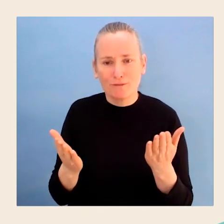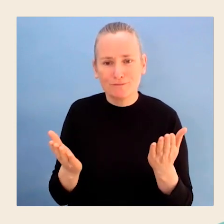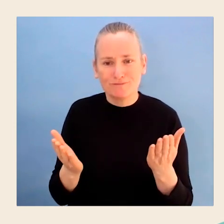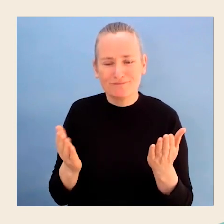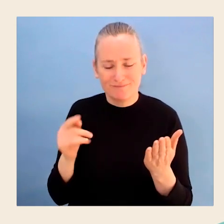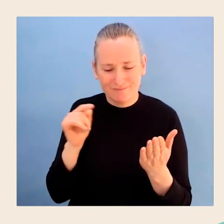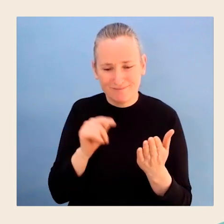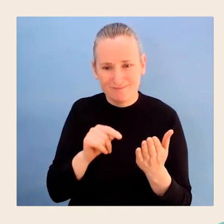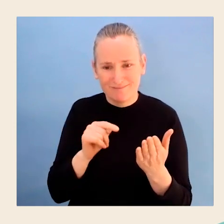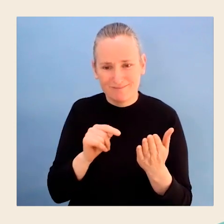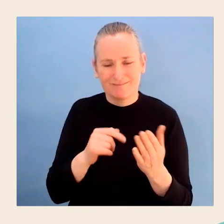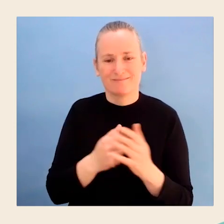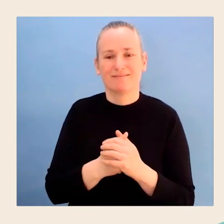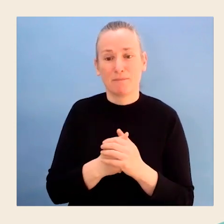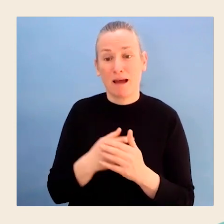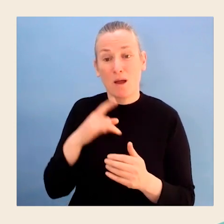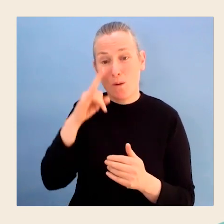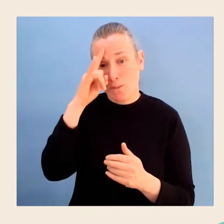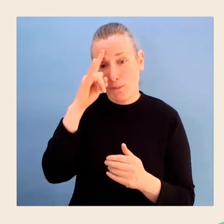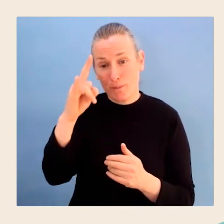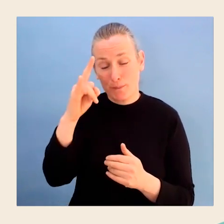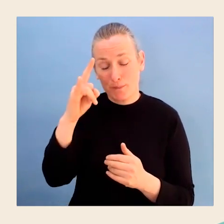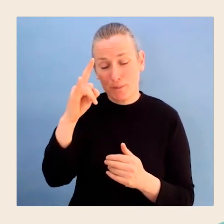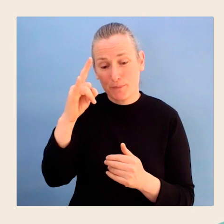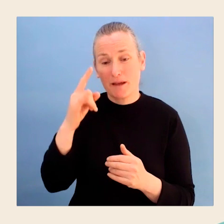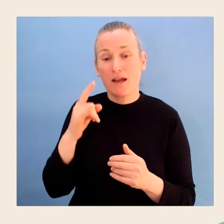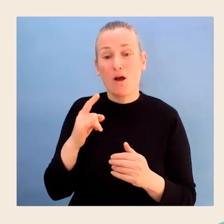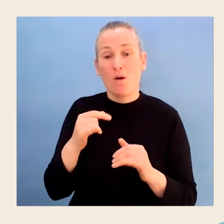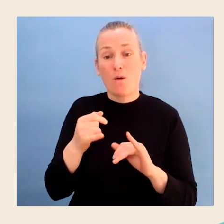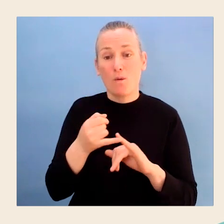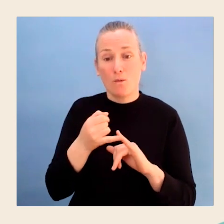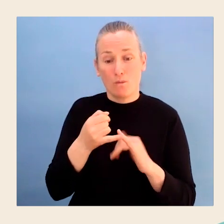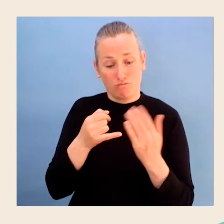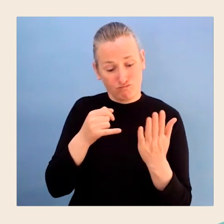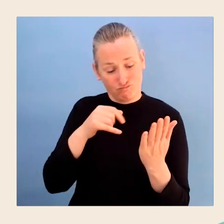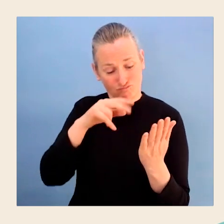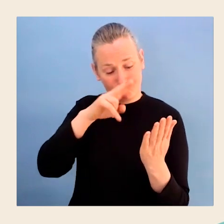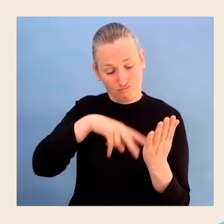And it's my hope that people will find comfort